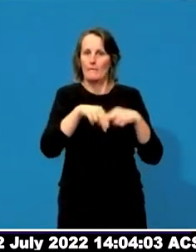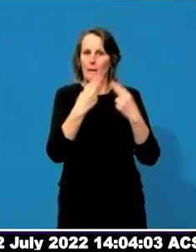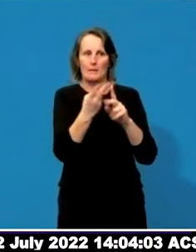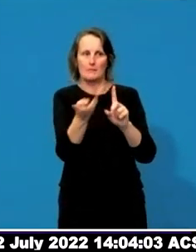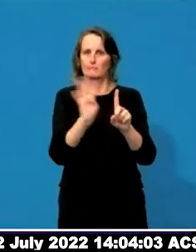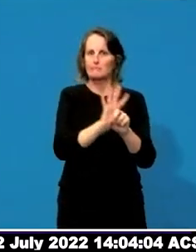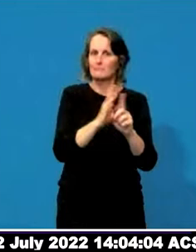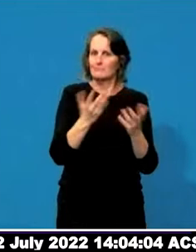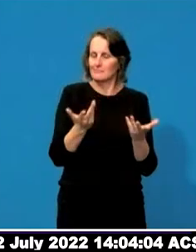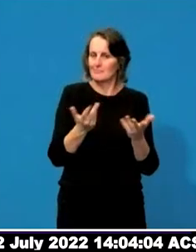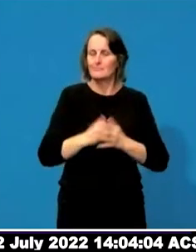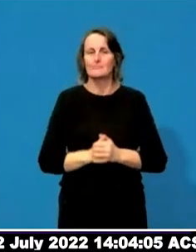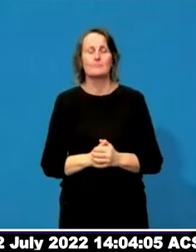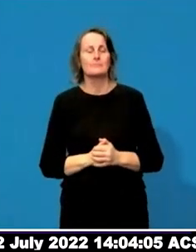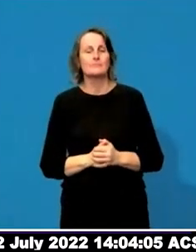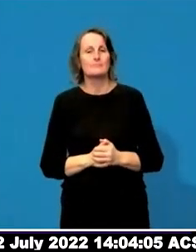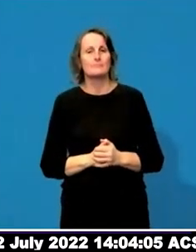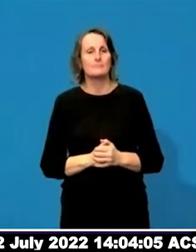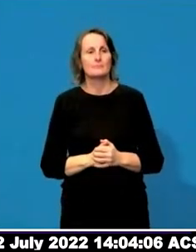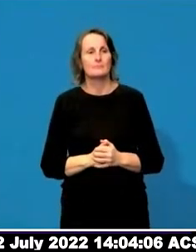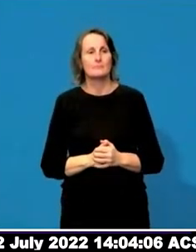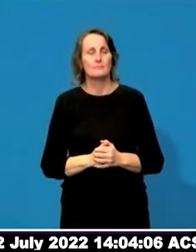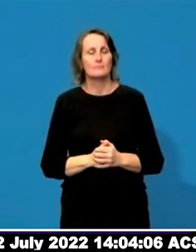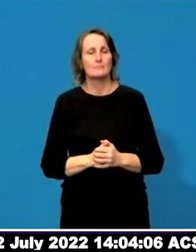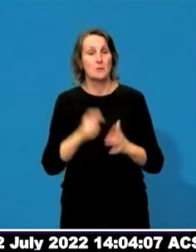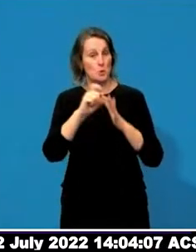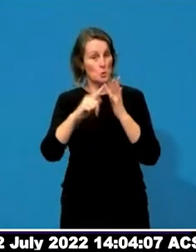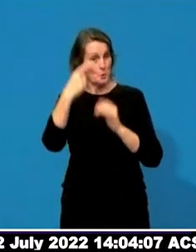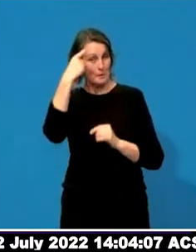Do you think the Aboriginal community-controlled sector